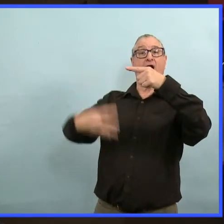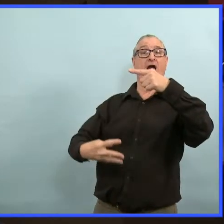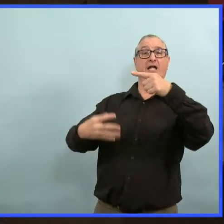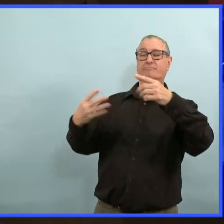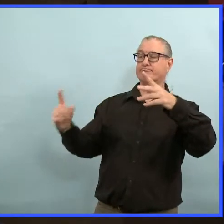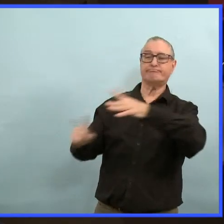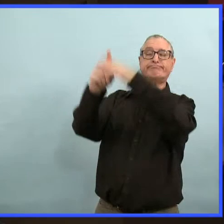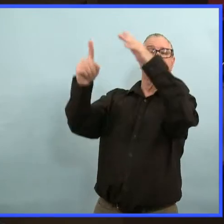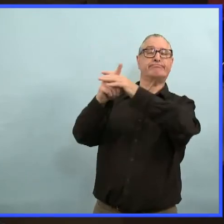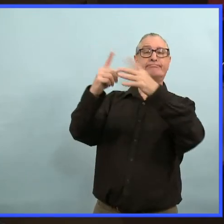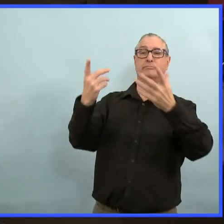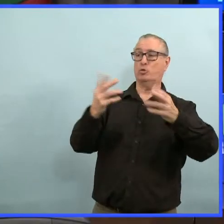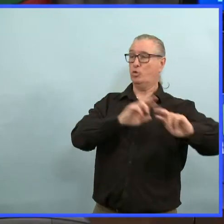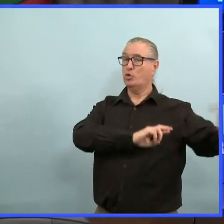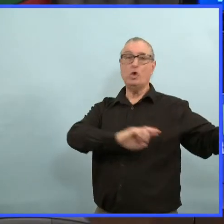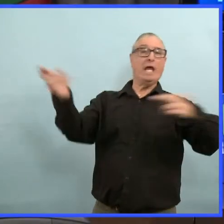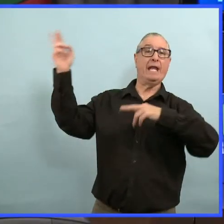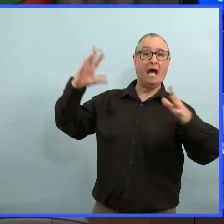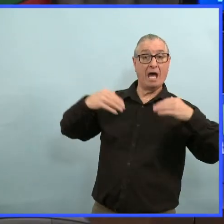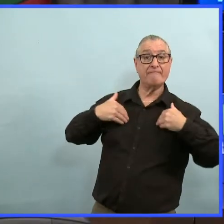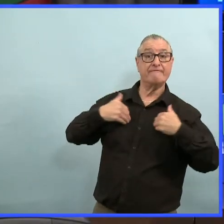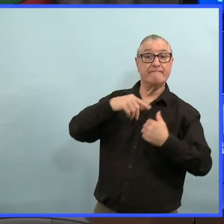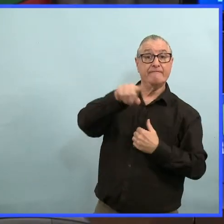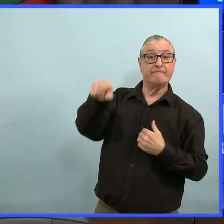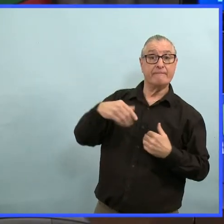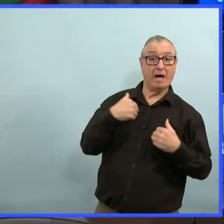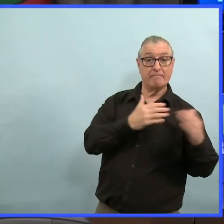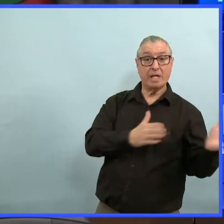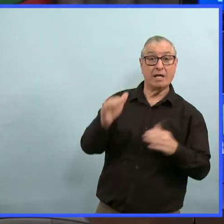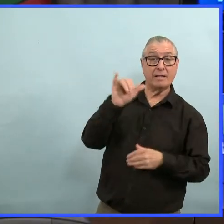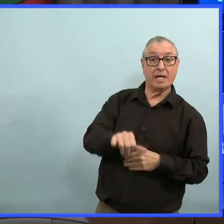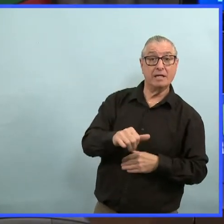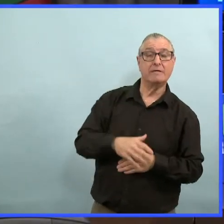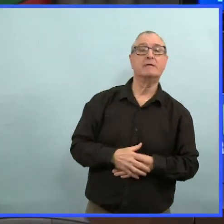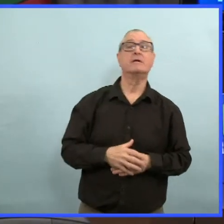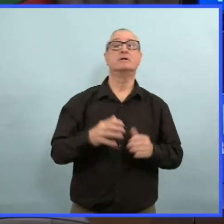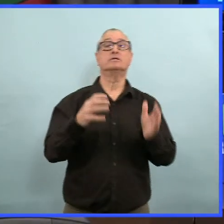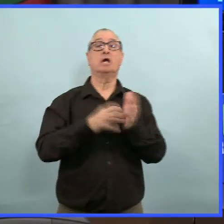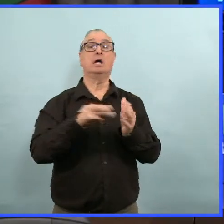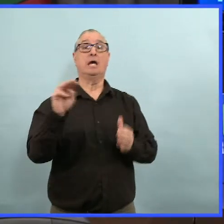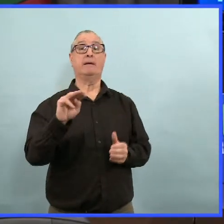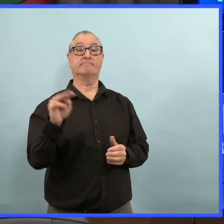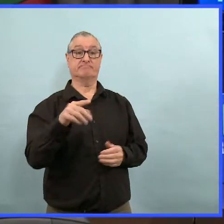um we're at the moment shared health is actually looking at precisely that what that definitive